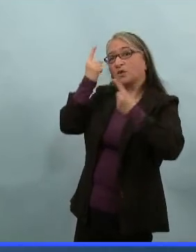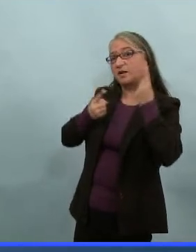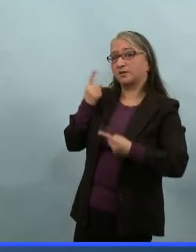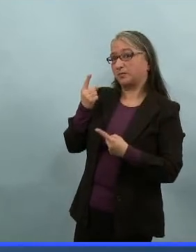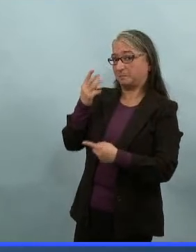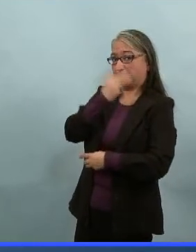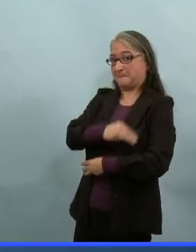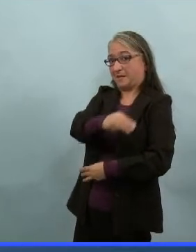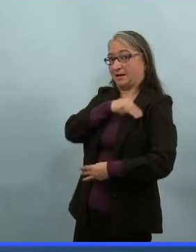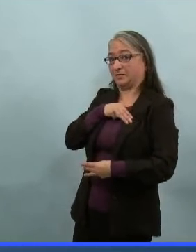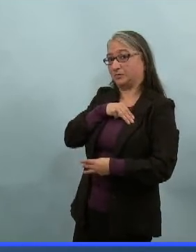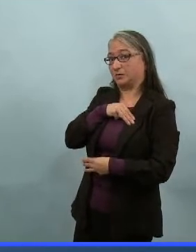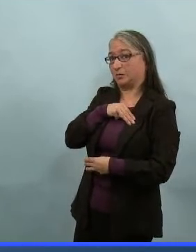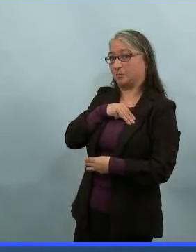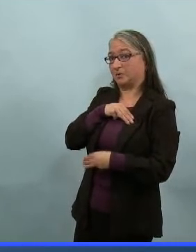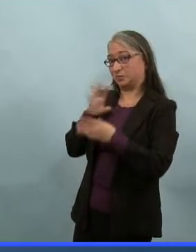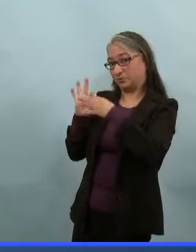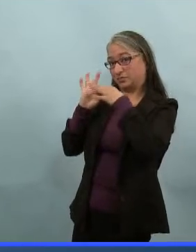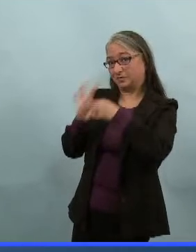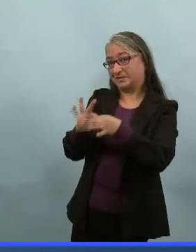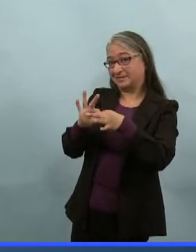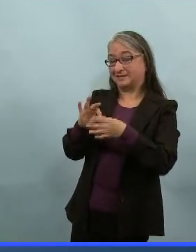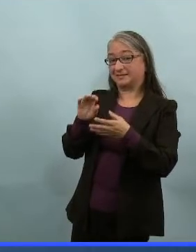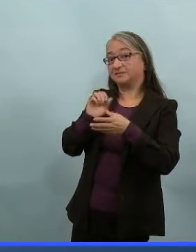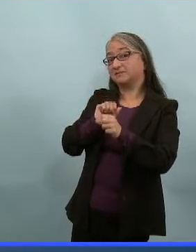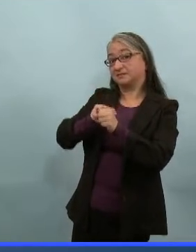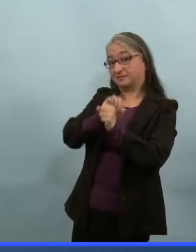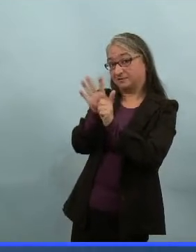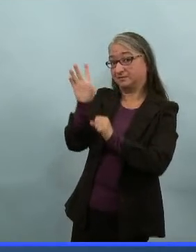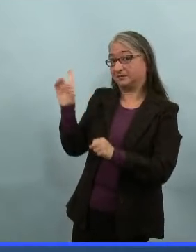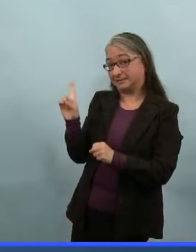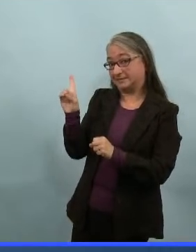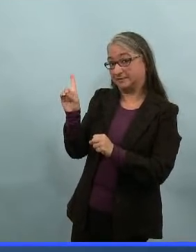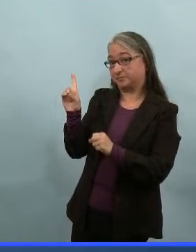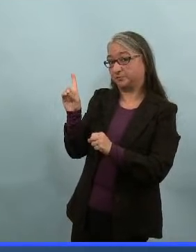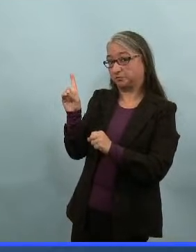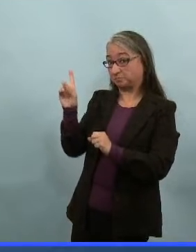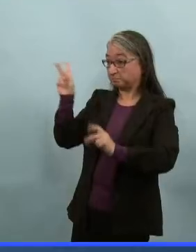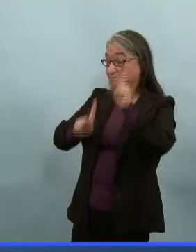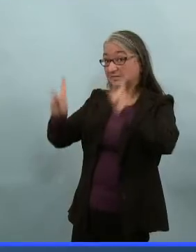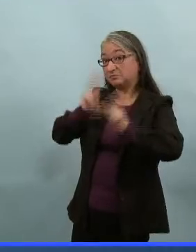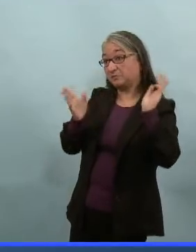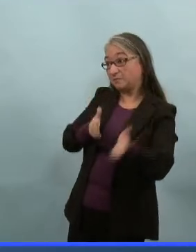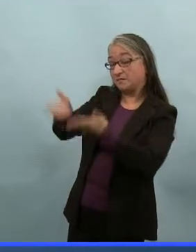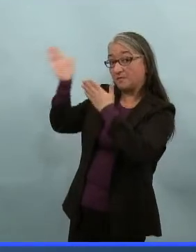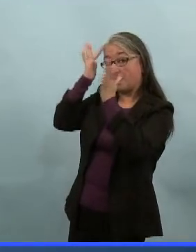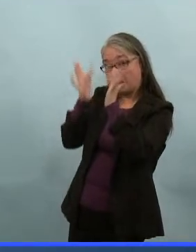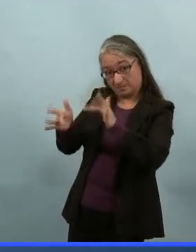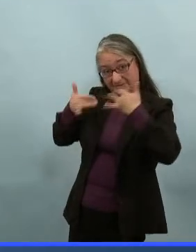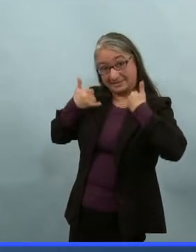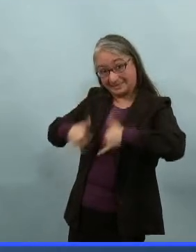variants are we still seeing hospitalization because of the delta variant here in manitoba